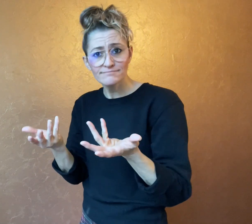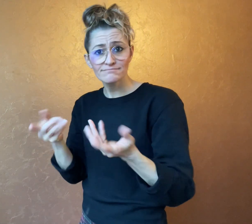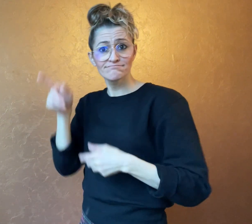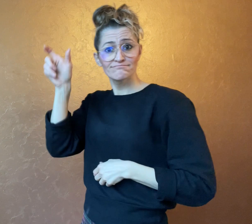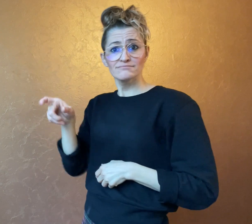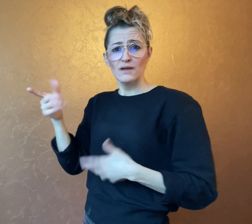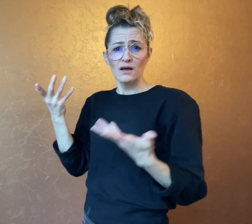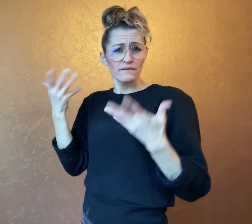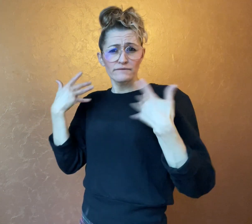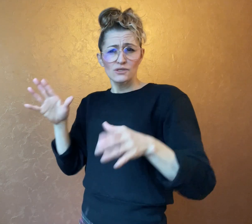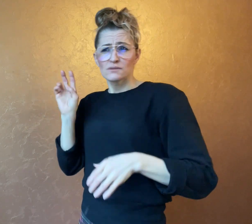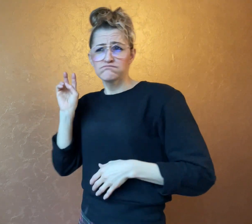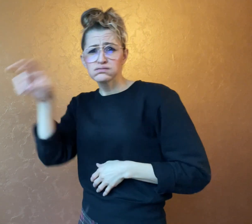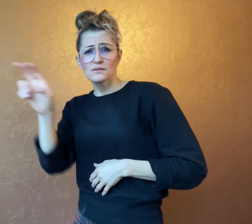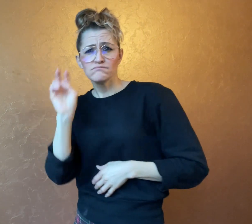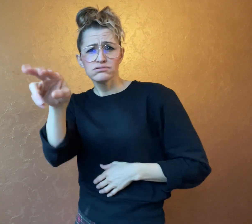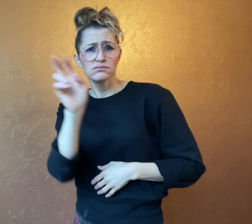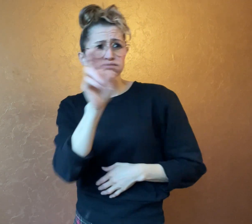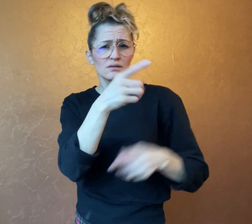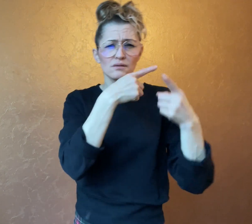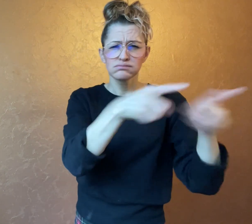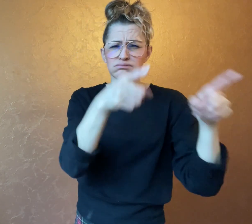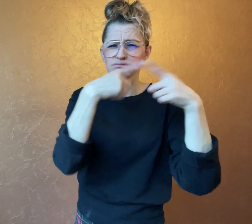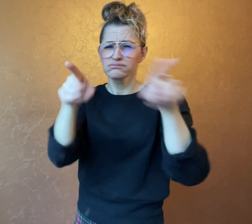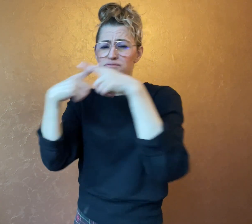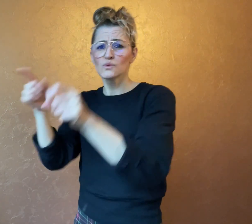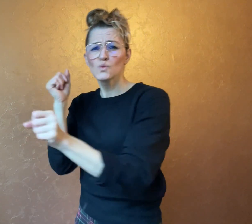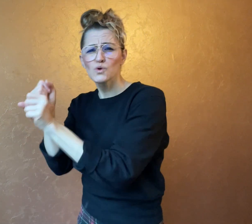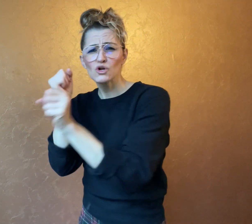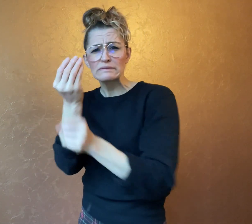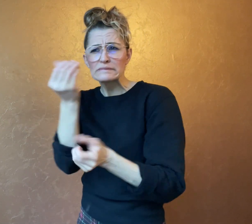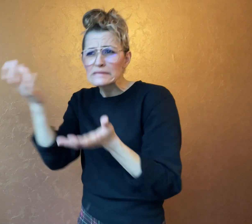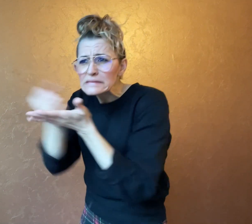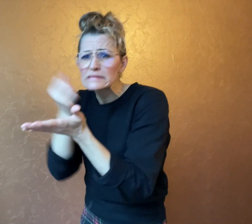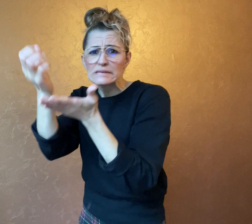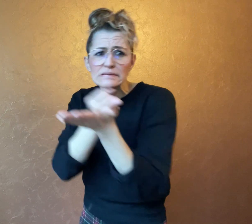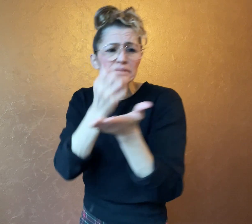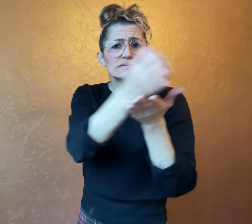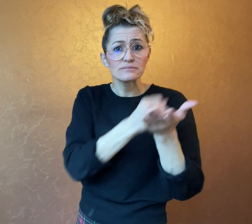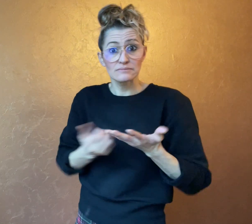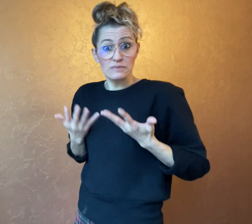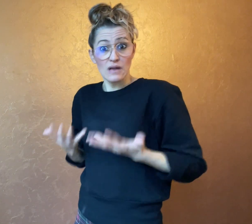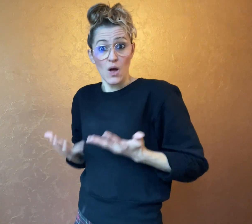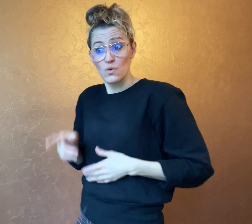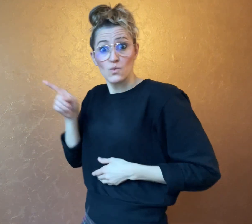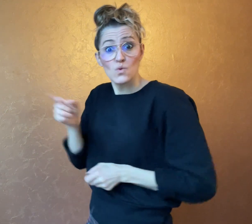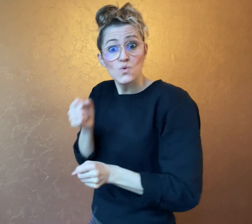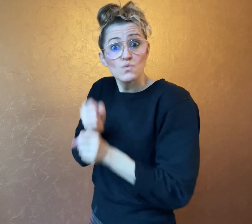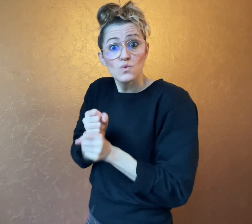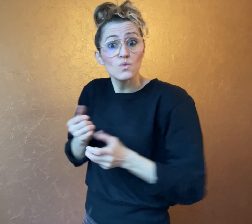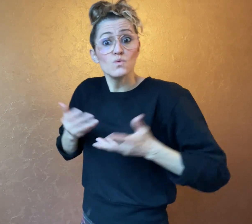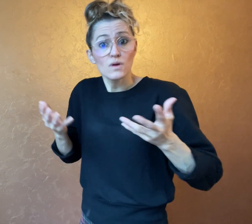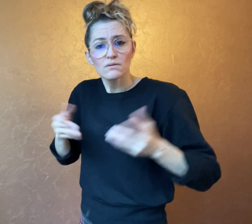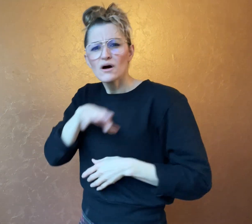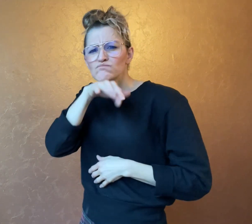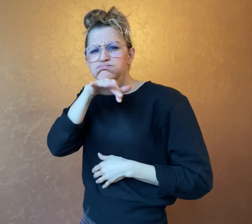including his current job working as a garbage collector